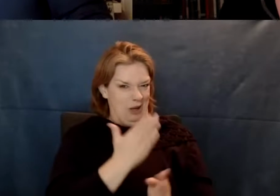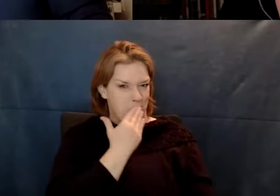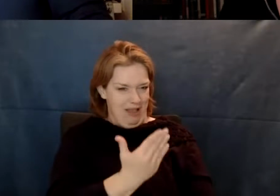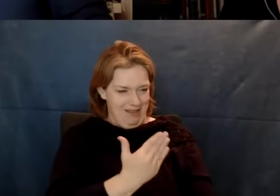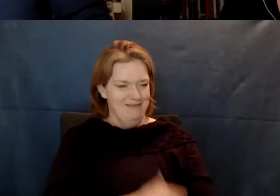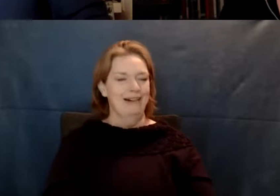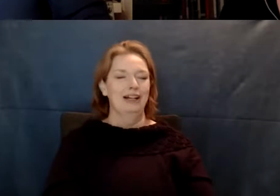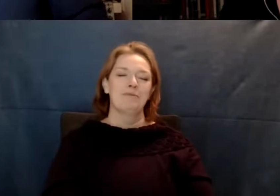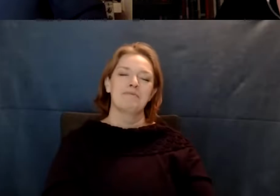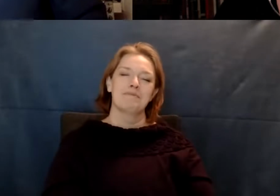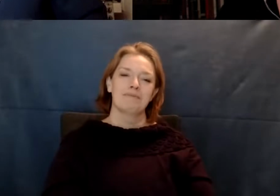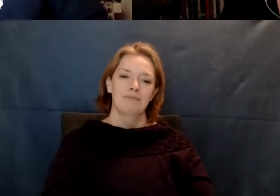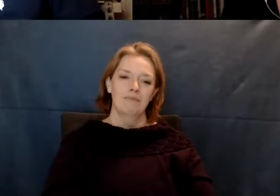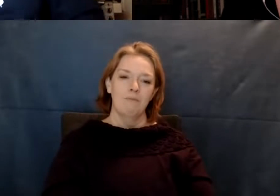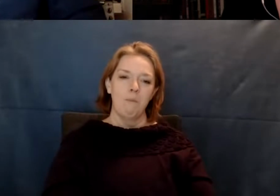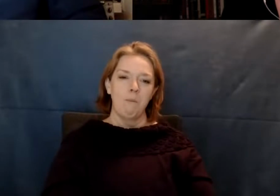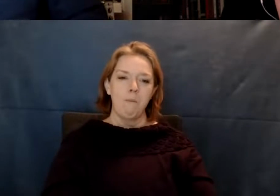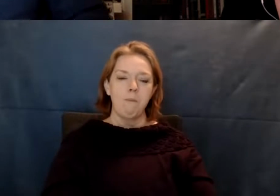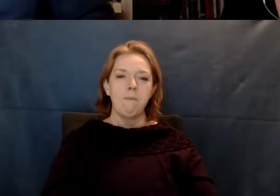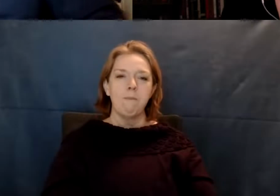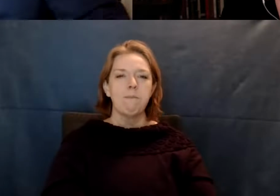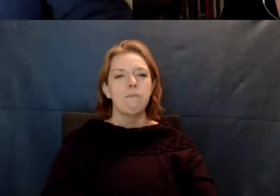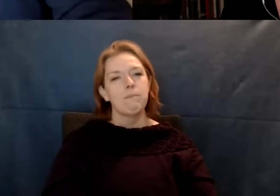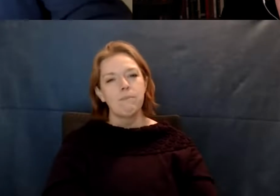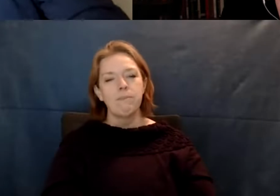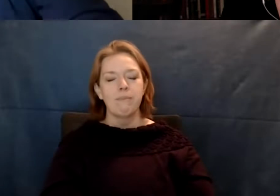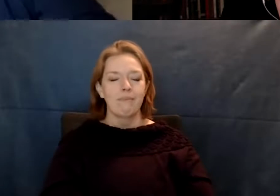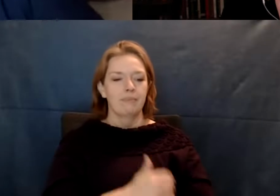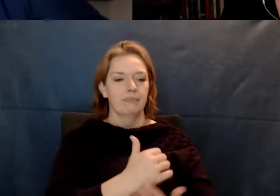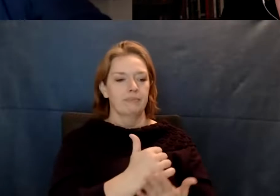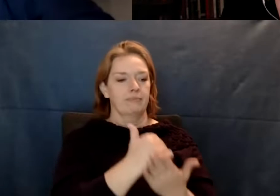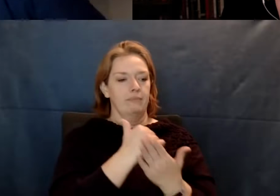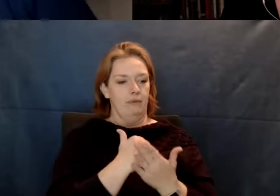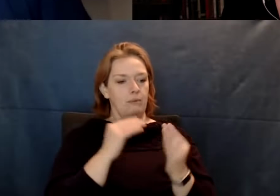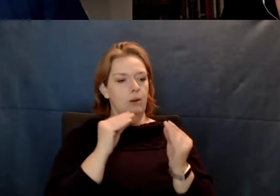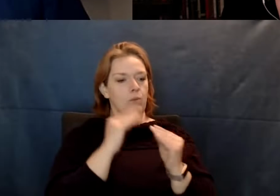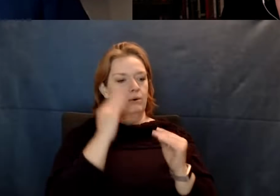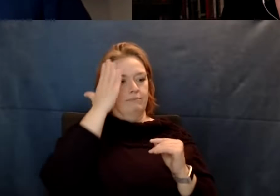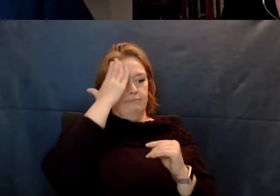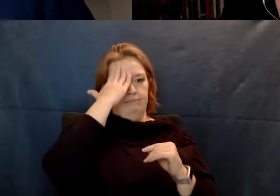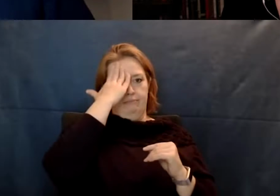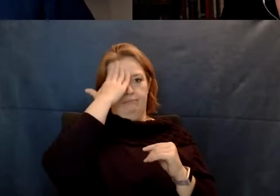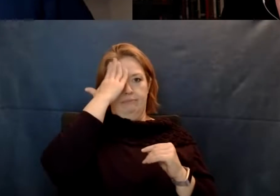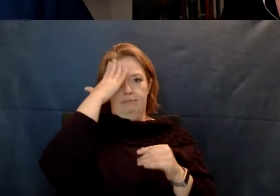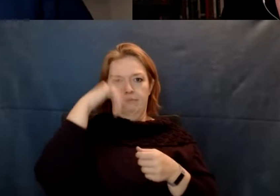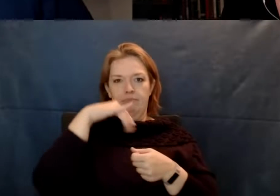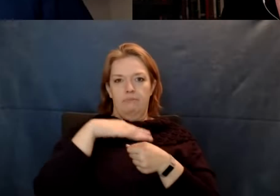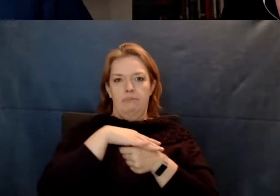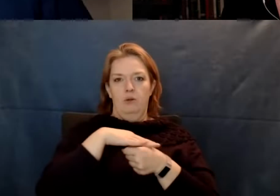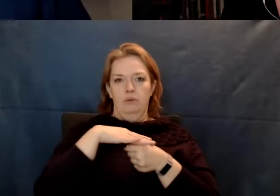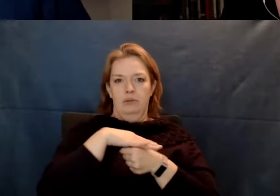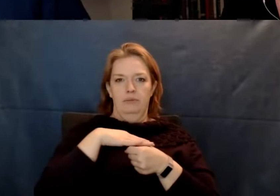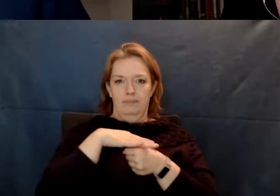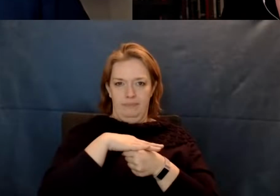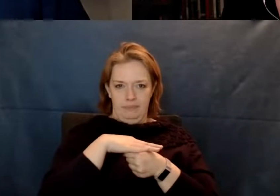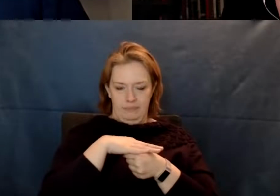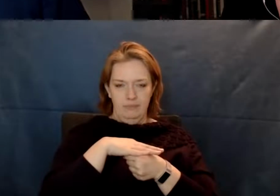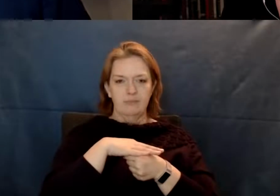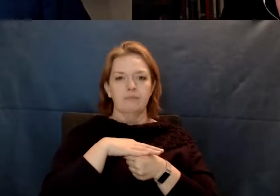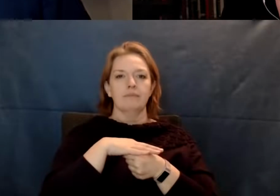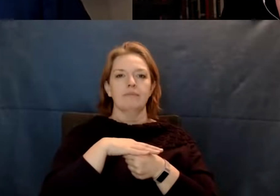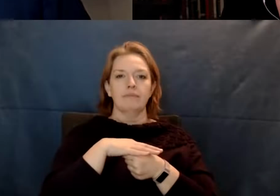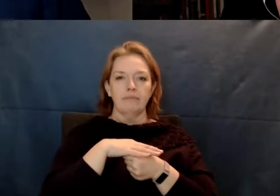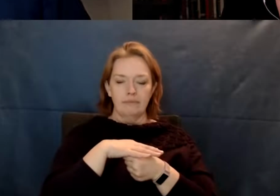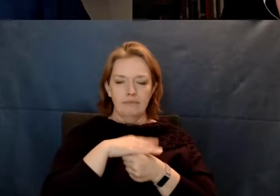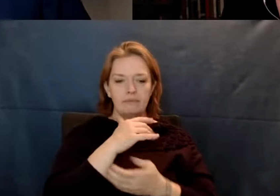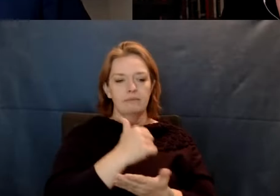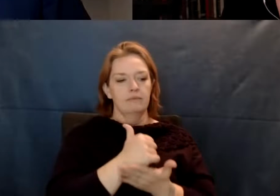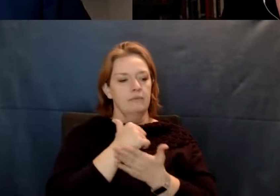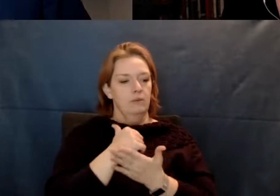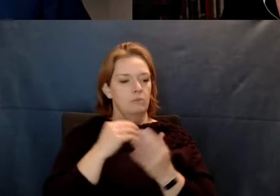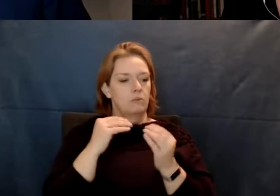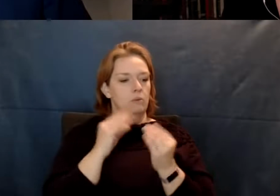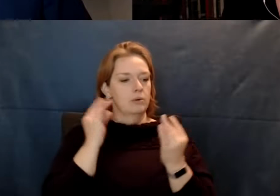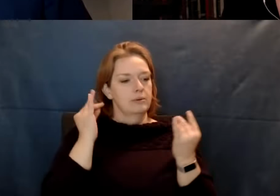So it helped familiarize myself with the area, and it did have me thinking about, you know,